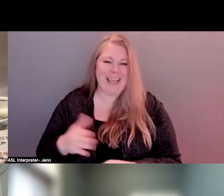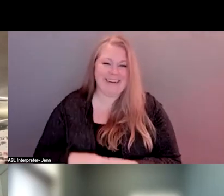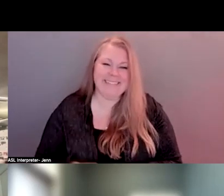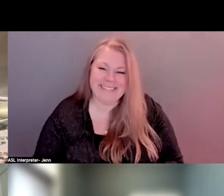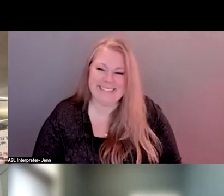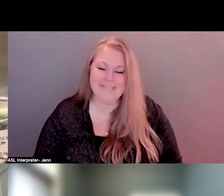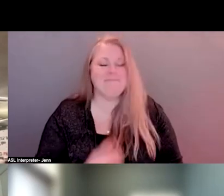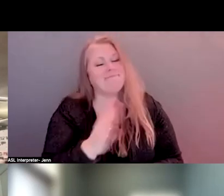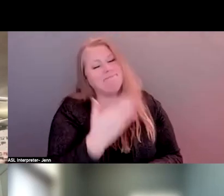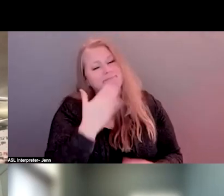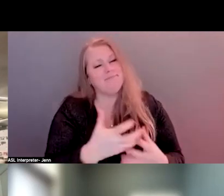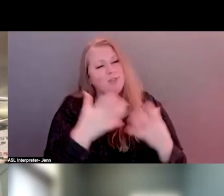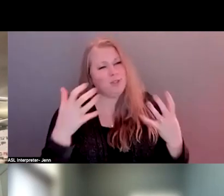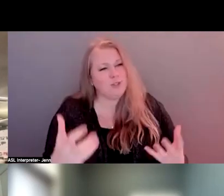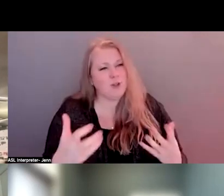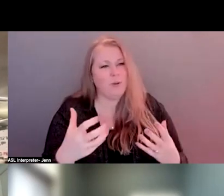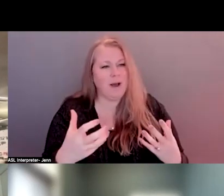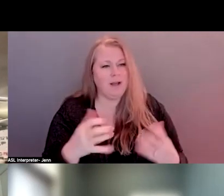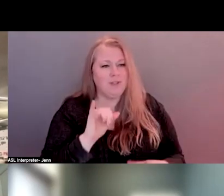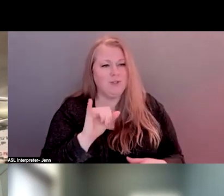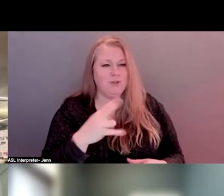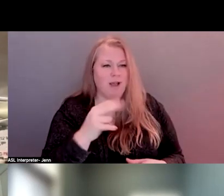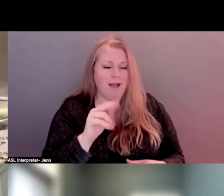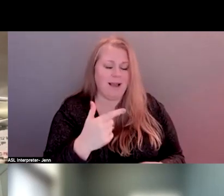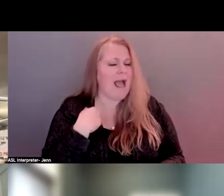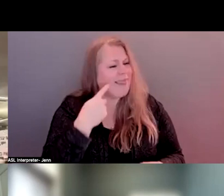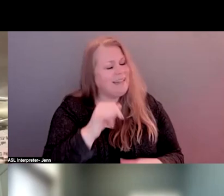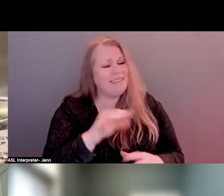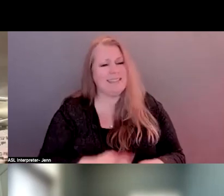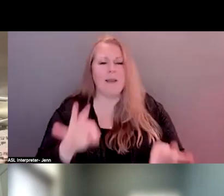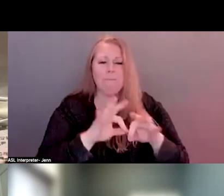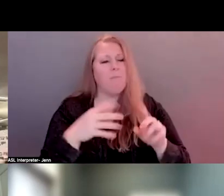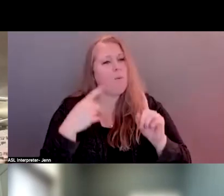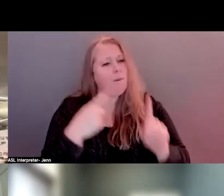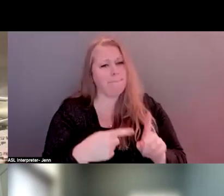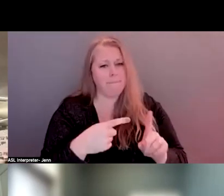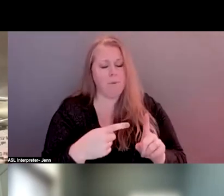I think that is just such an important point, that what is a little bit of a risk at the